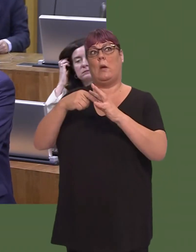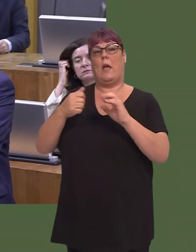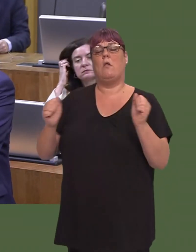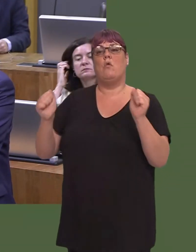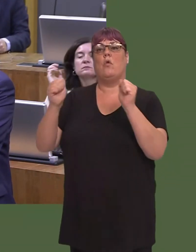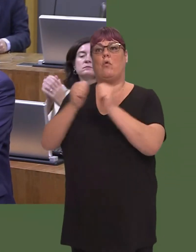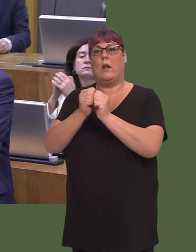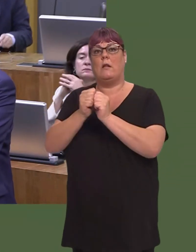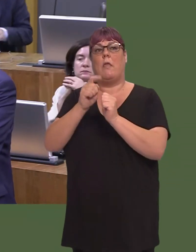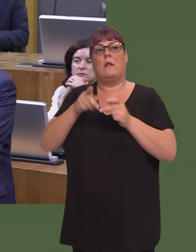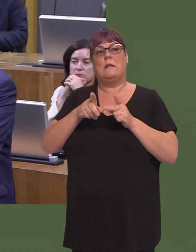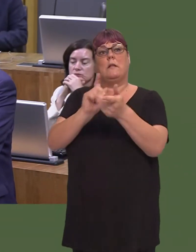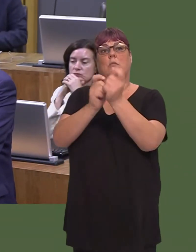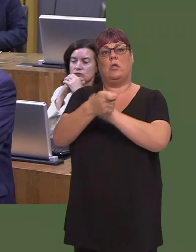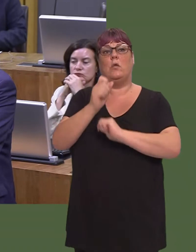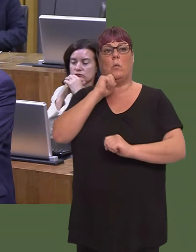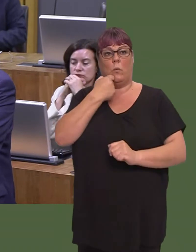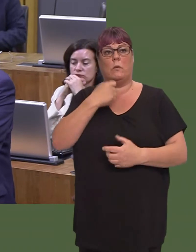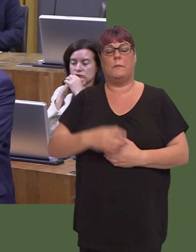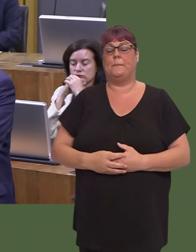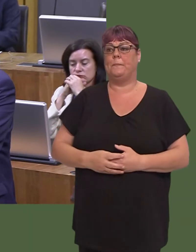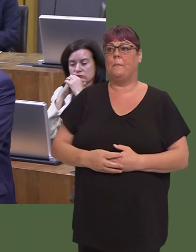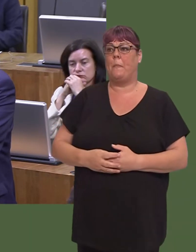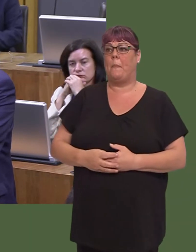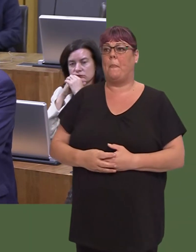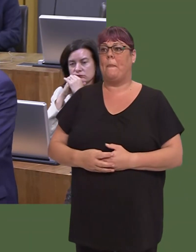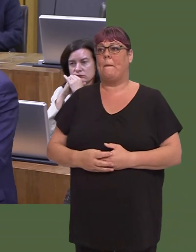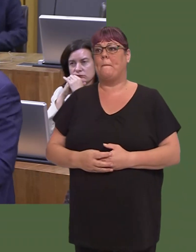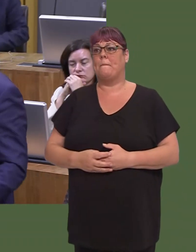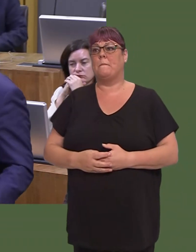Theresa May and Jeremy Corbyn want to take us out of the single market and the customs